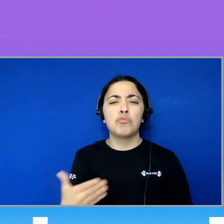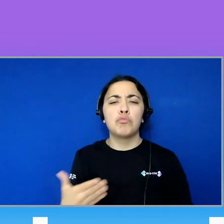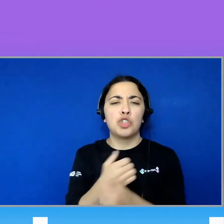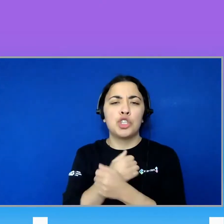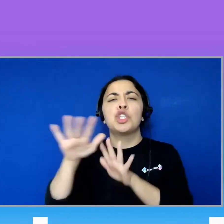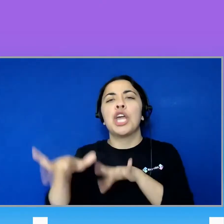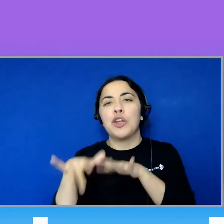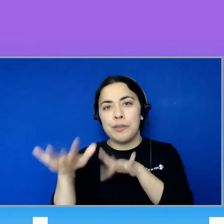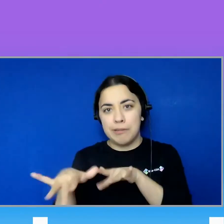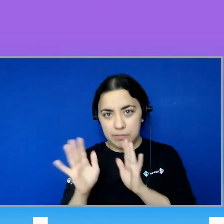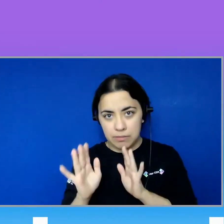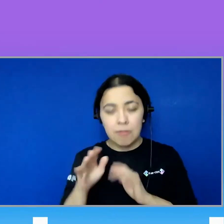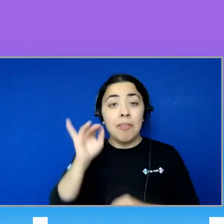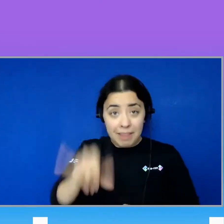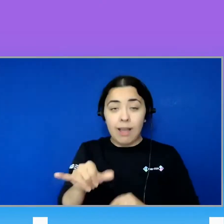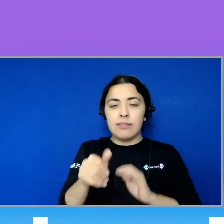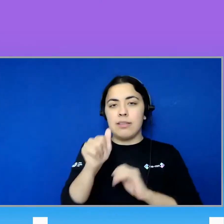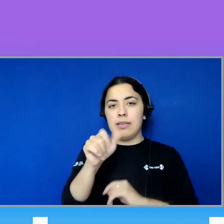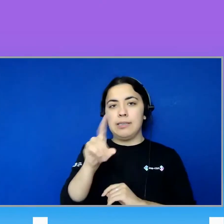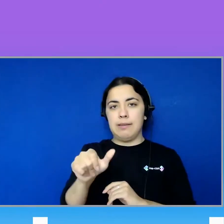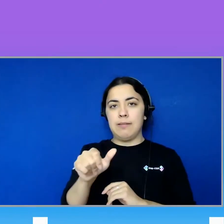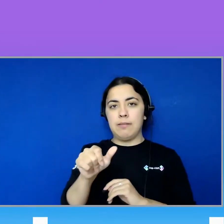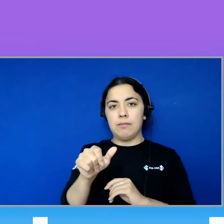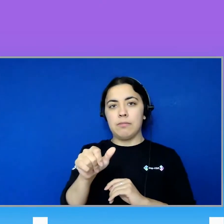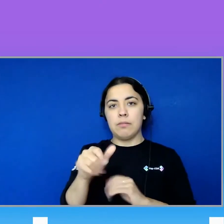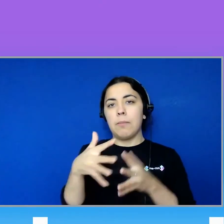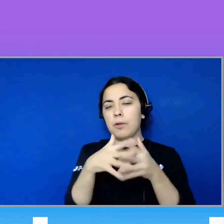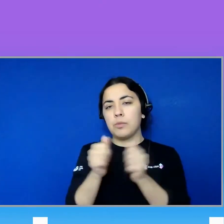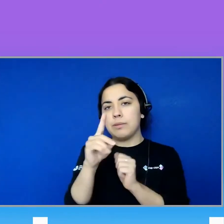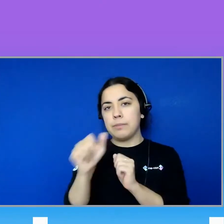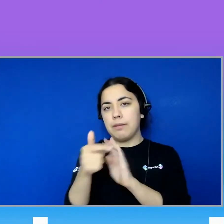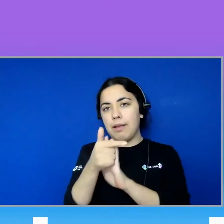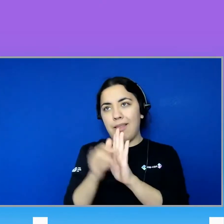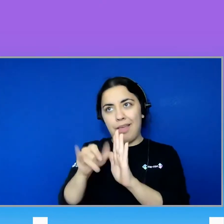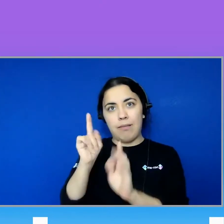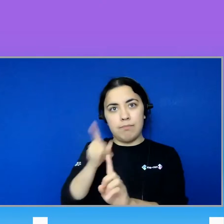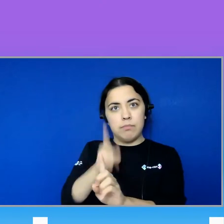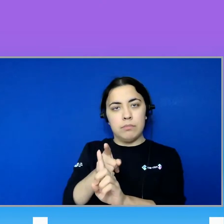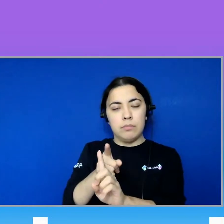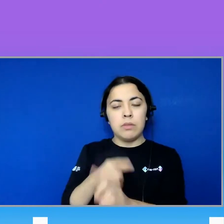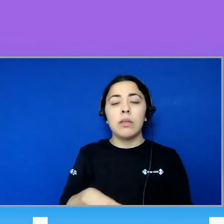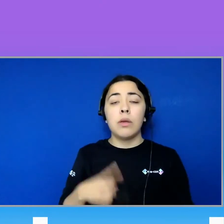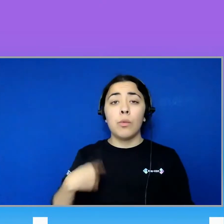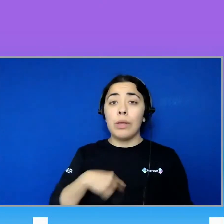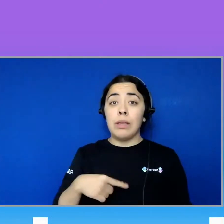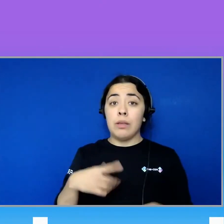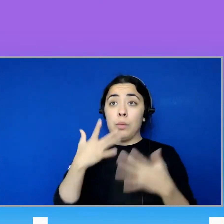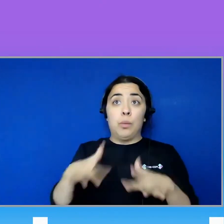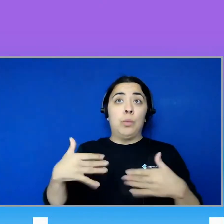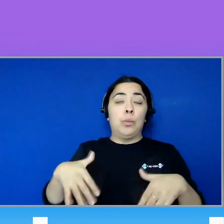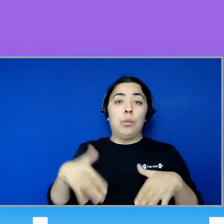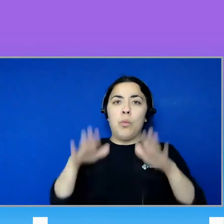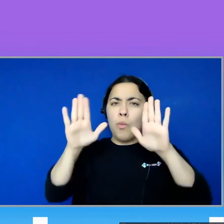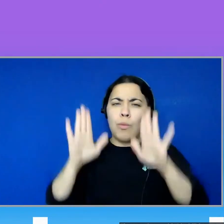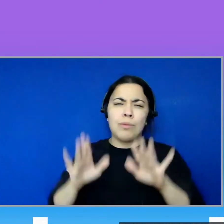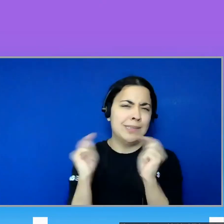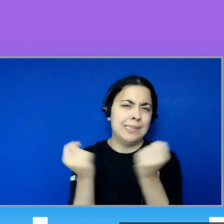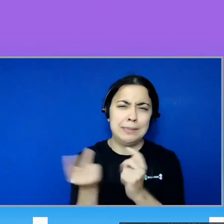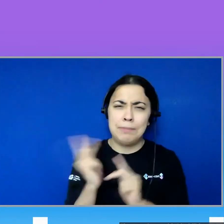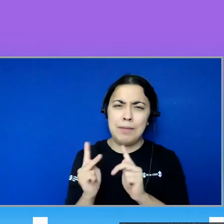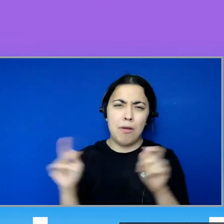and we were really fortunate to.